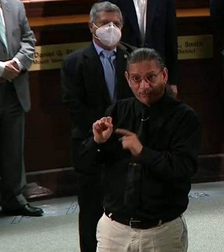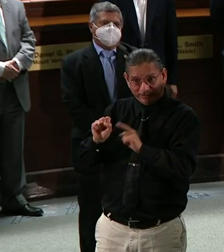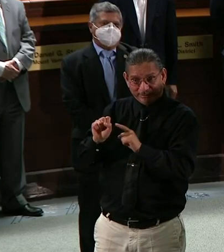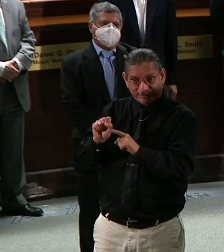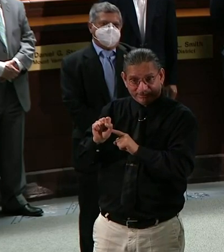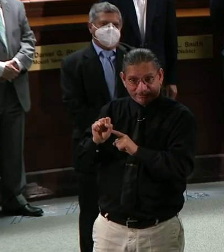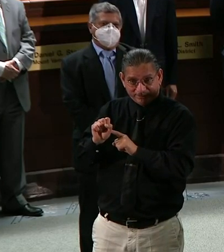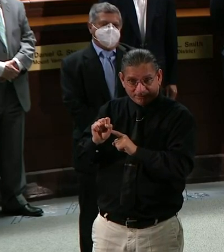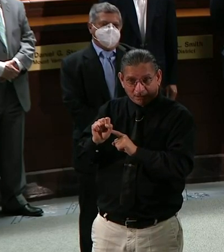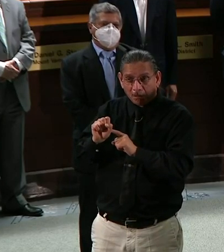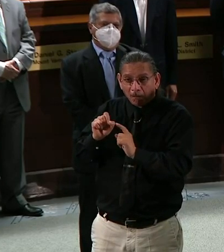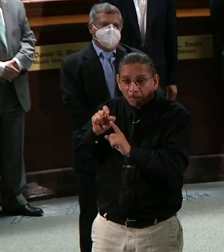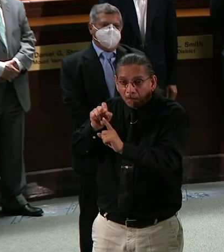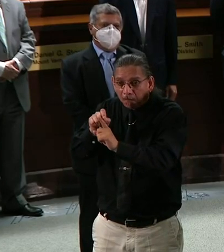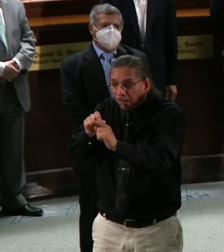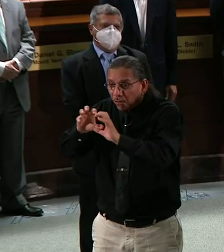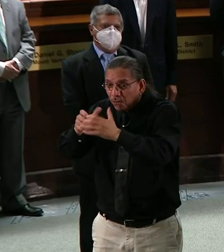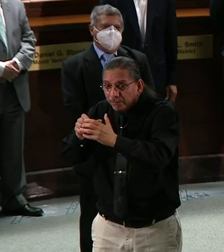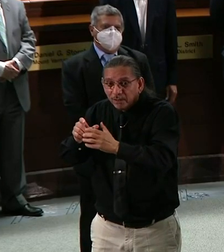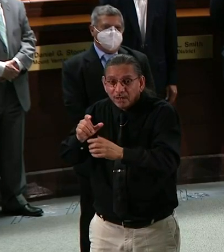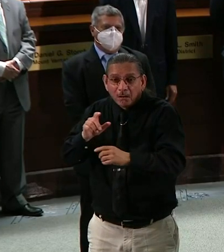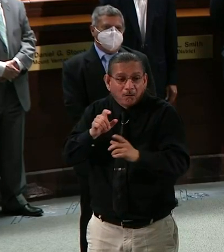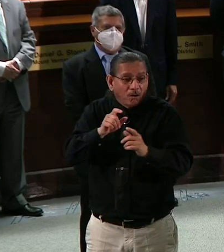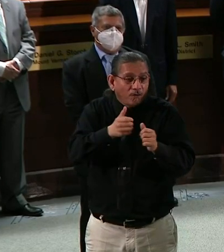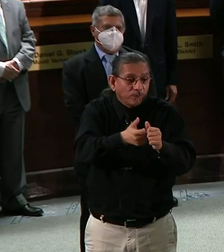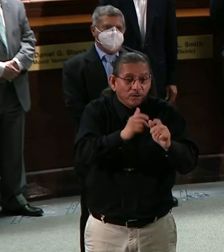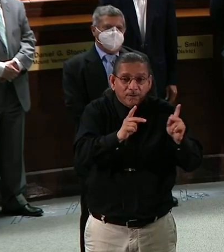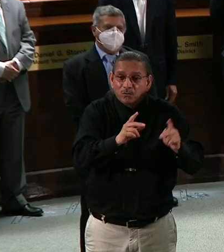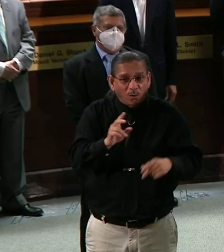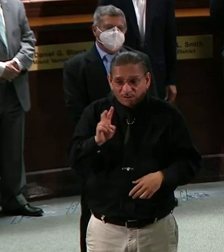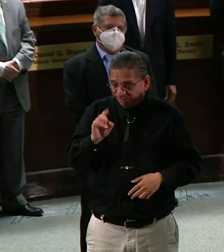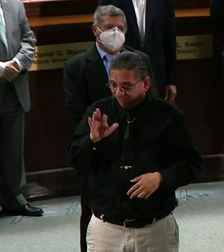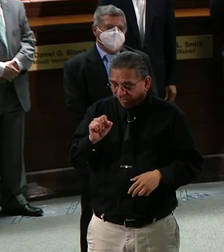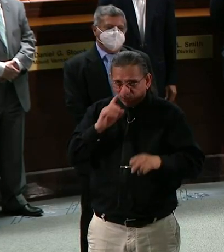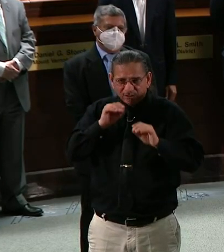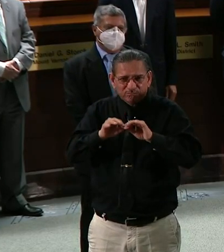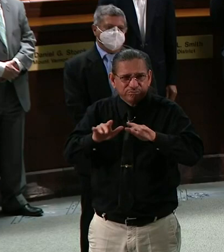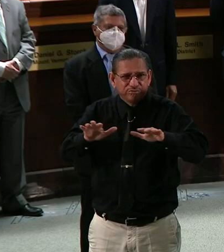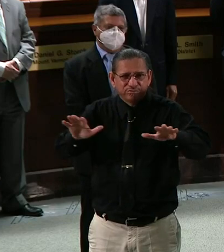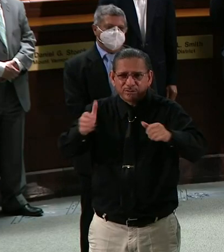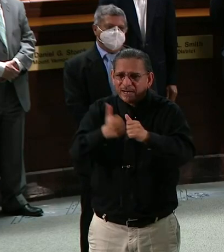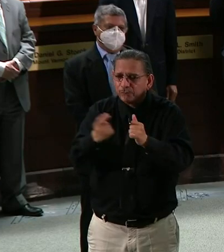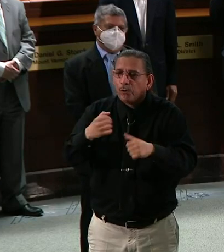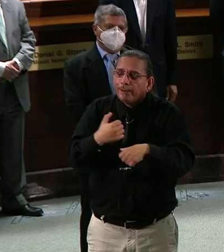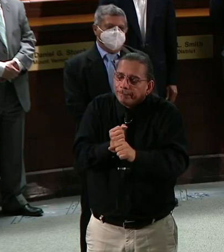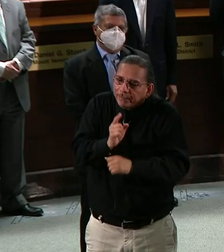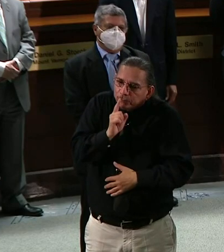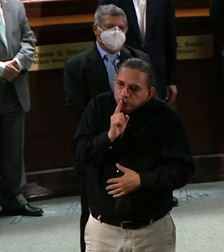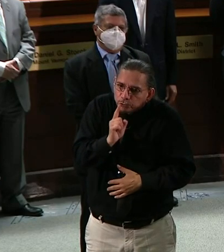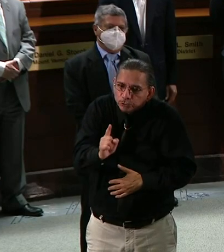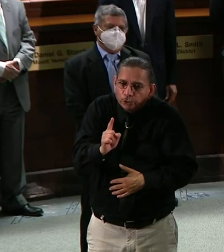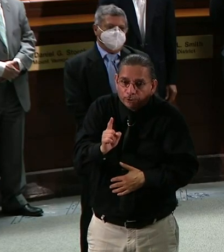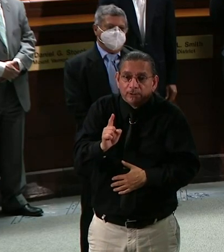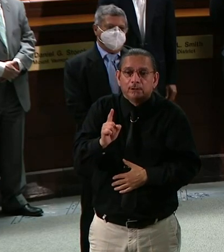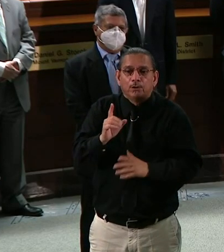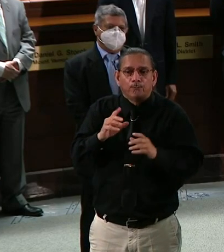THE SOME OF THE PRESS A BUTTON ON THOSE CASE ALMOST MAXING MANDEL TOTAL QUOTE I MUST ADMIT